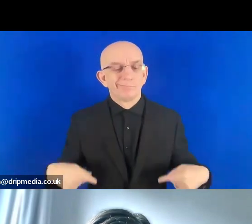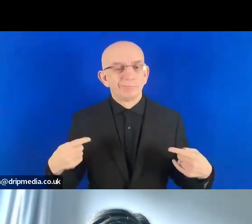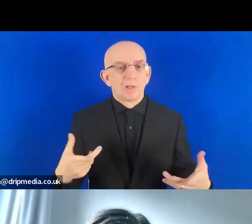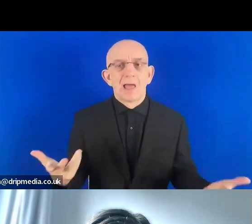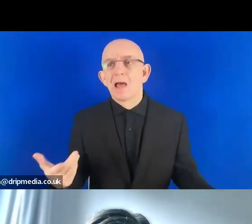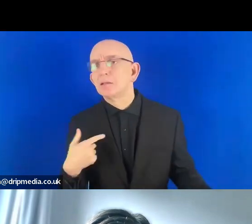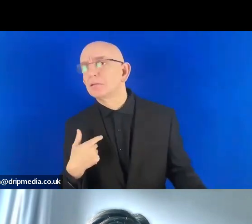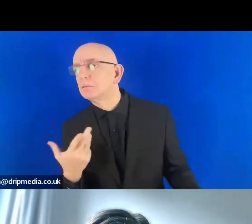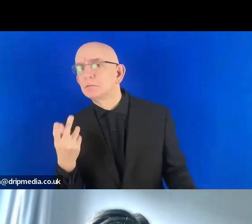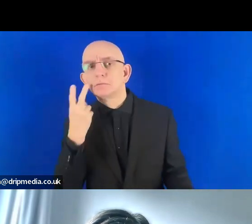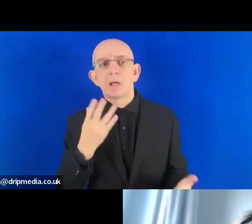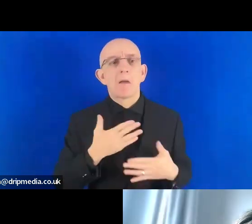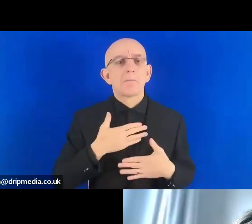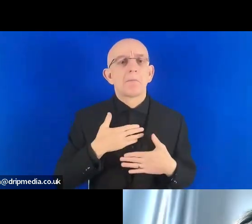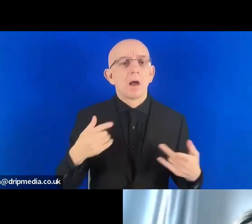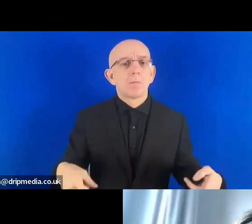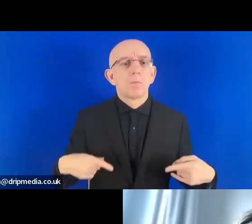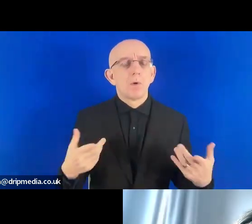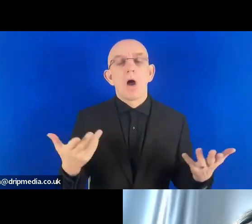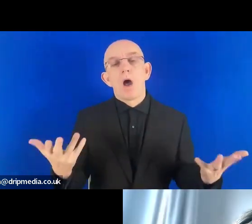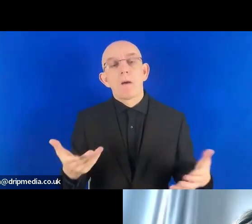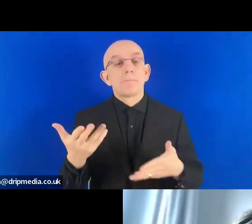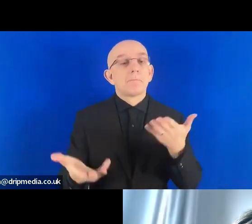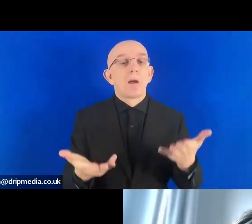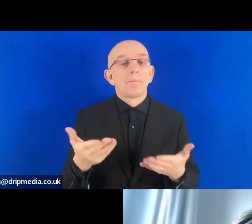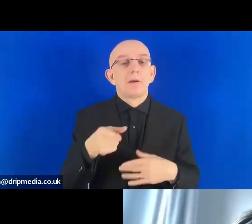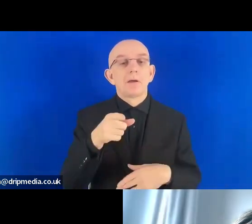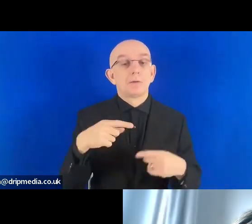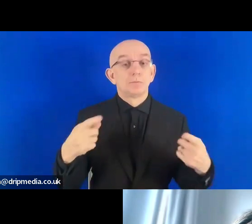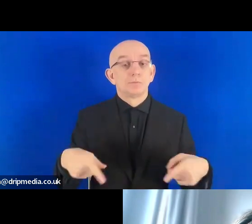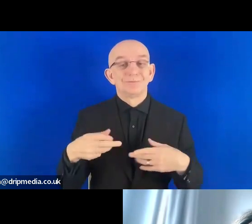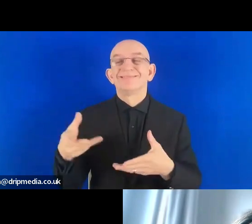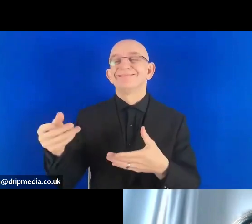Like if it's, at the venue, there is going to be an accessibility desk,